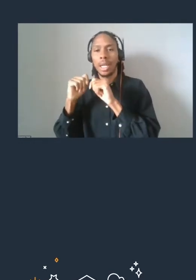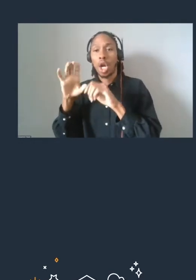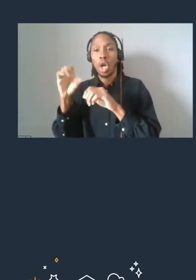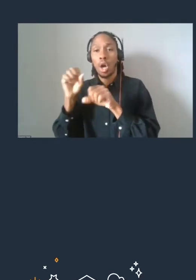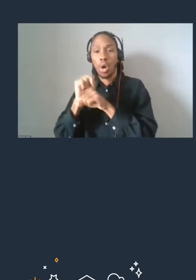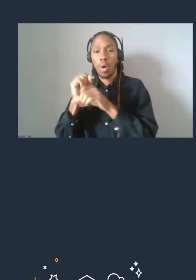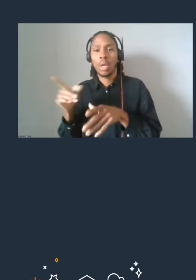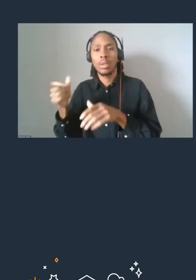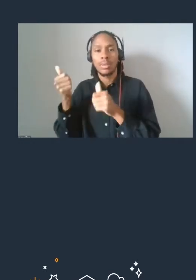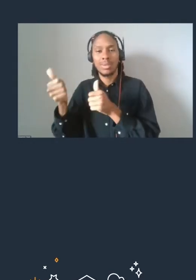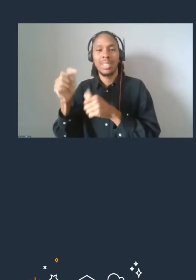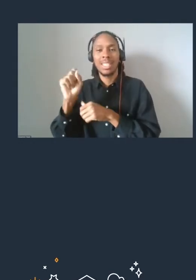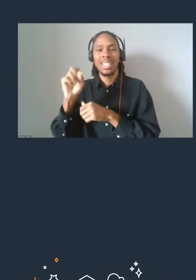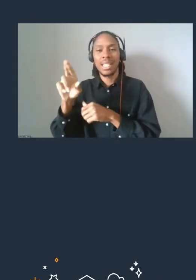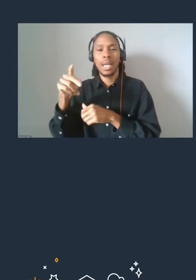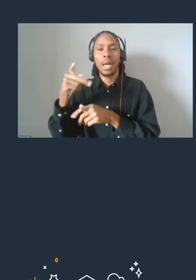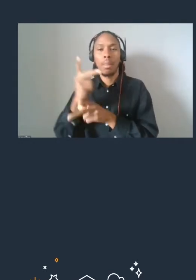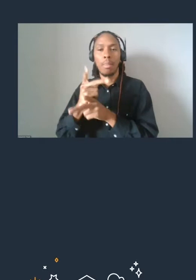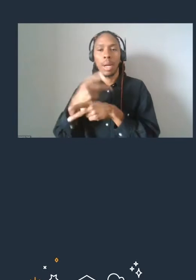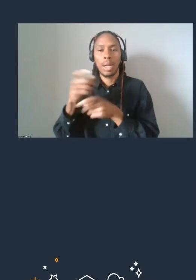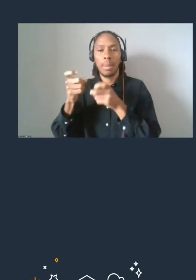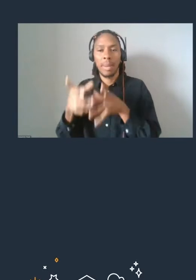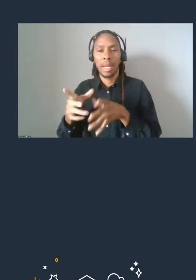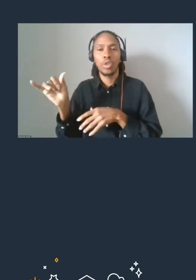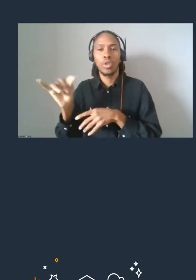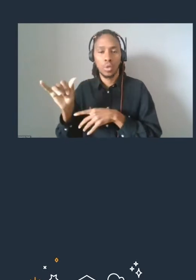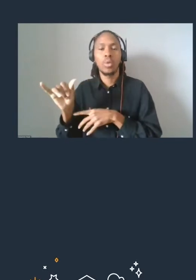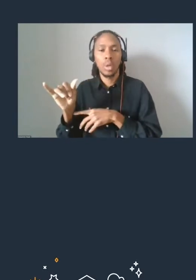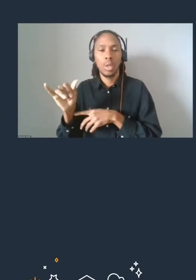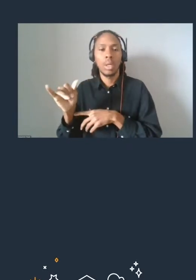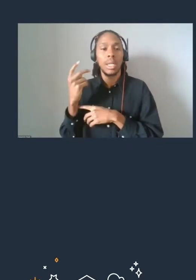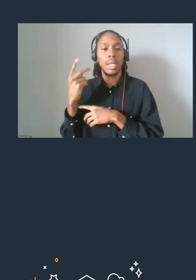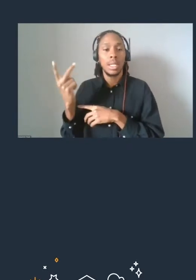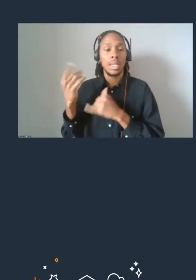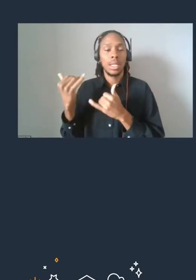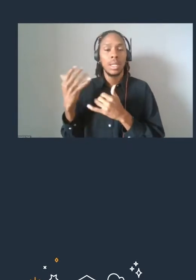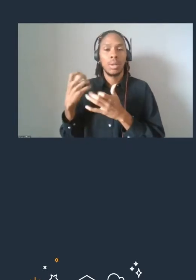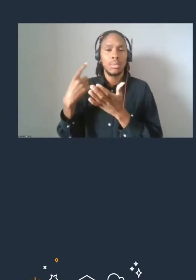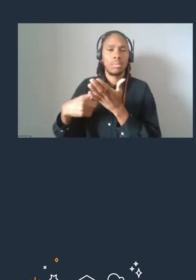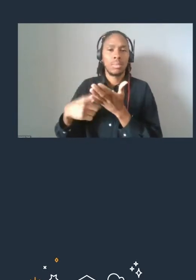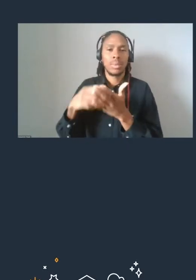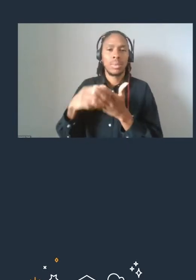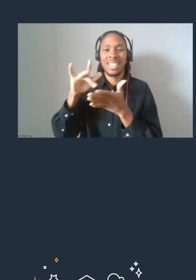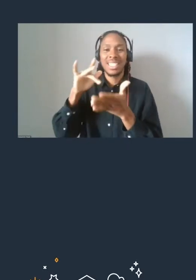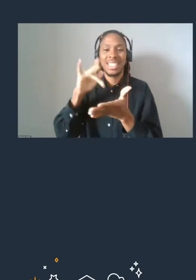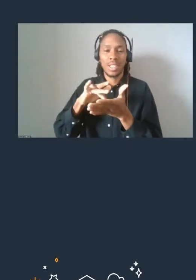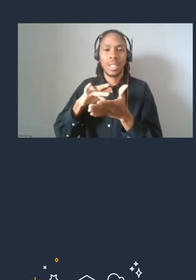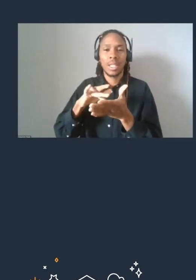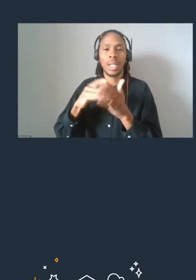on AWS Data Protection. And today, we'd like to talk to you about centralizing and automating data protection